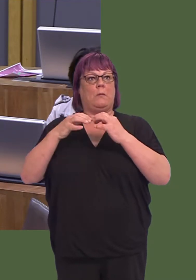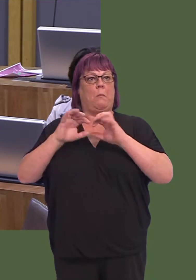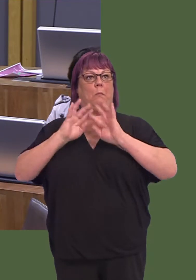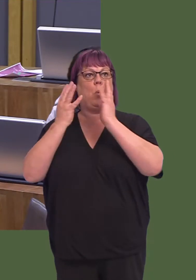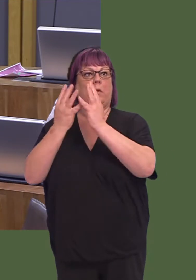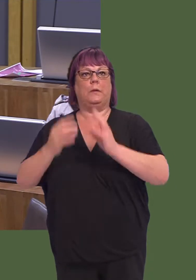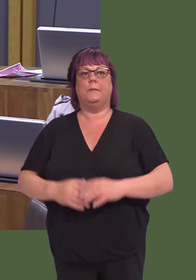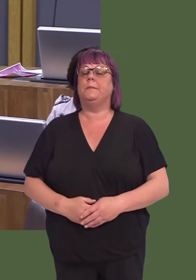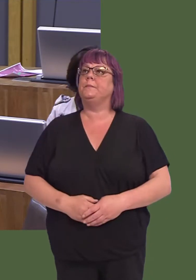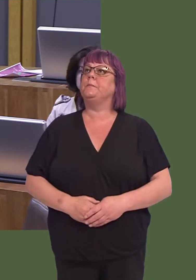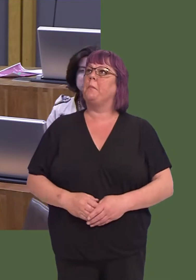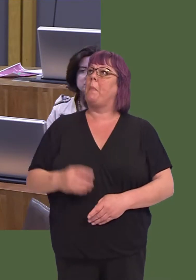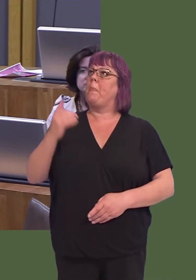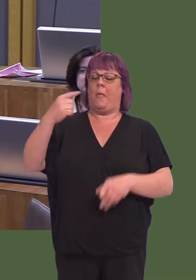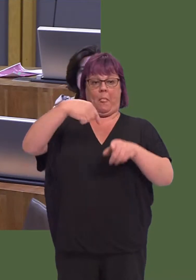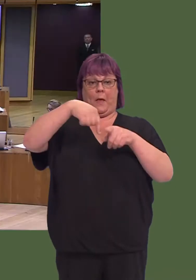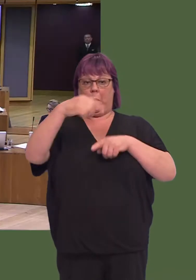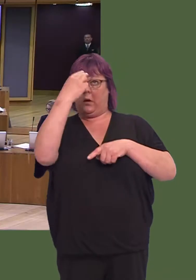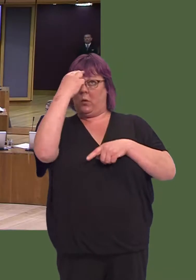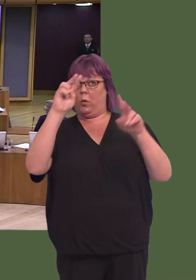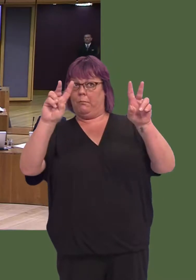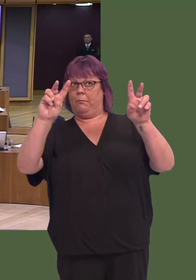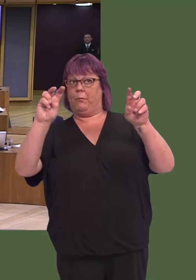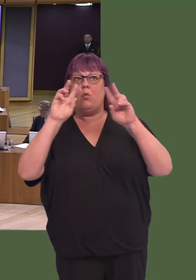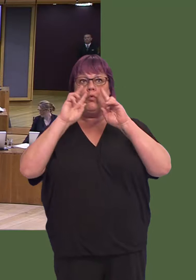Dawn Bowden AM: Thank you, First Minister, and given that this is tourism week, it's